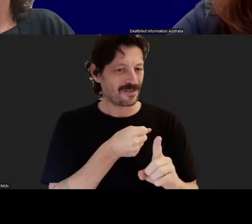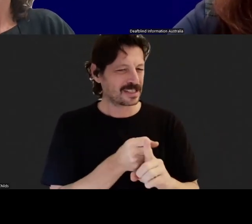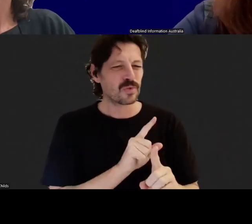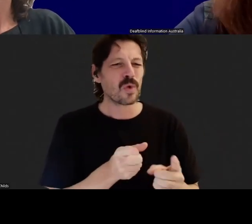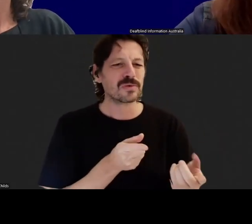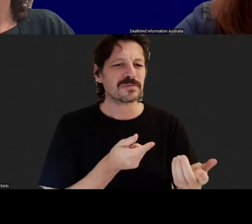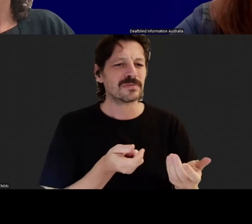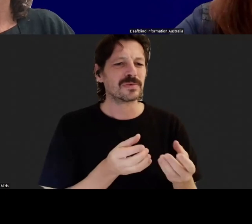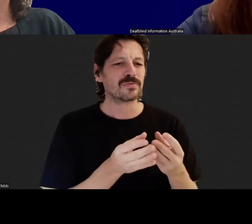It's a big question.